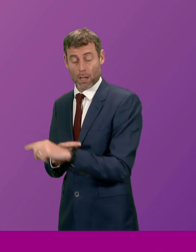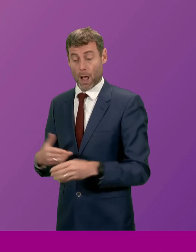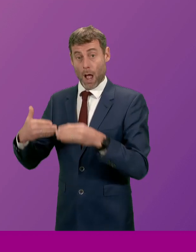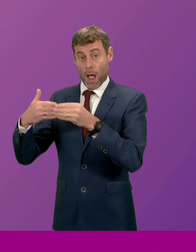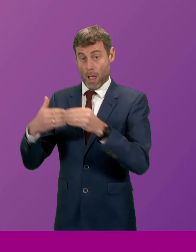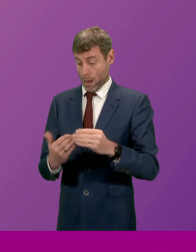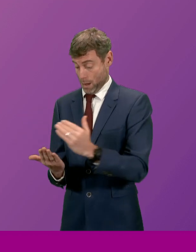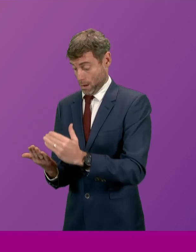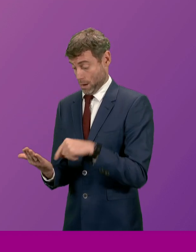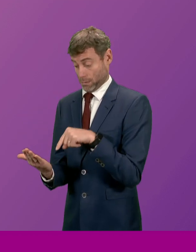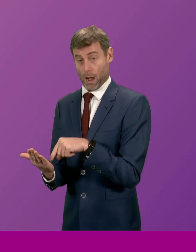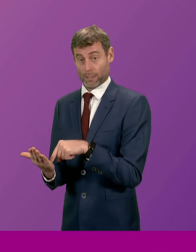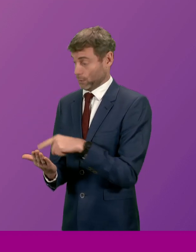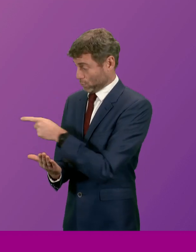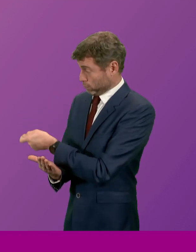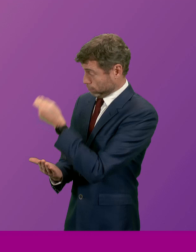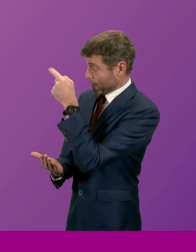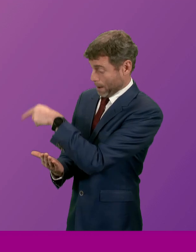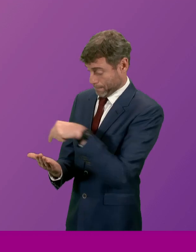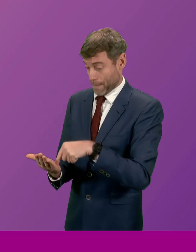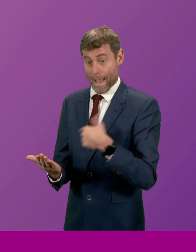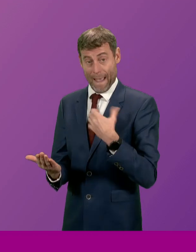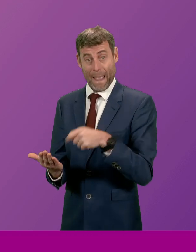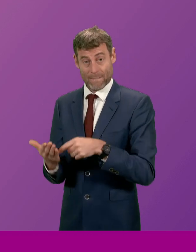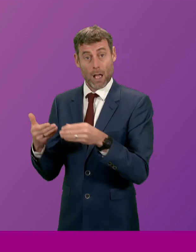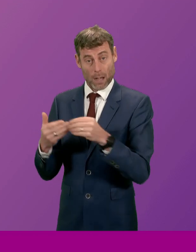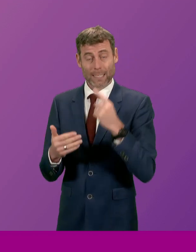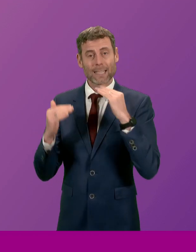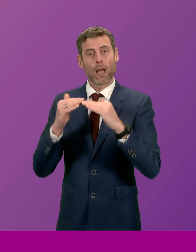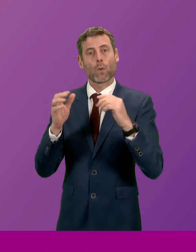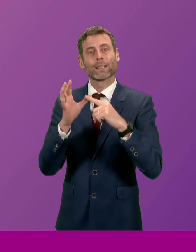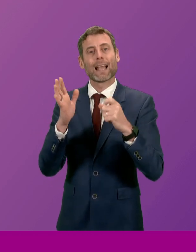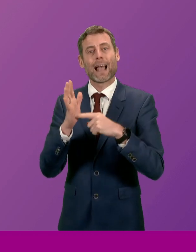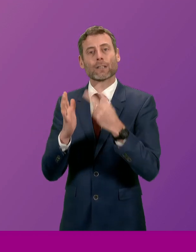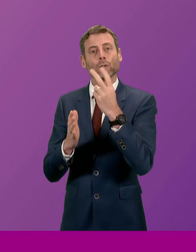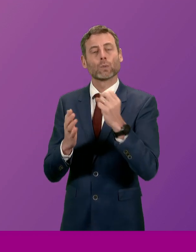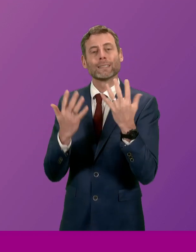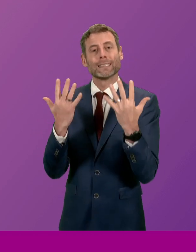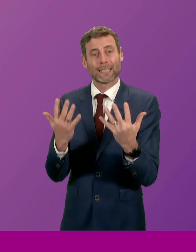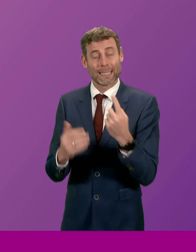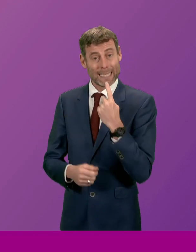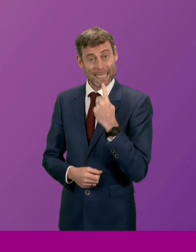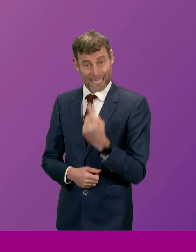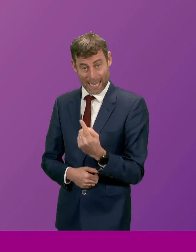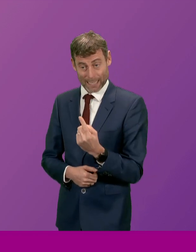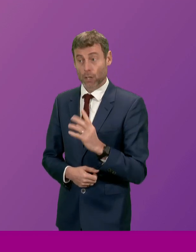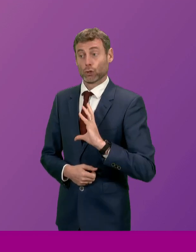the guidance that Mr Findlay is talking about: “The Equality Act 2010 does allow the provision to exclude a trans person